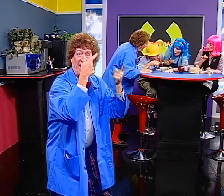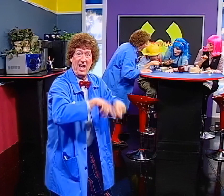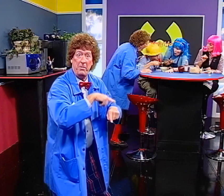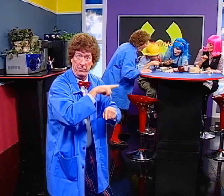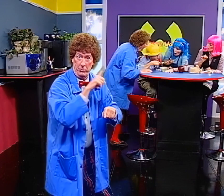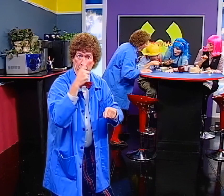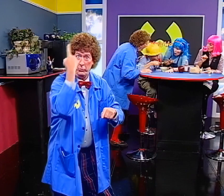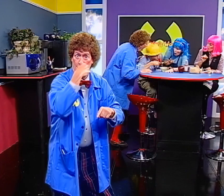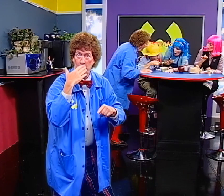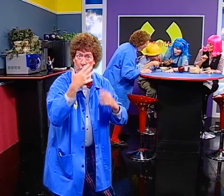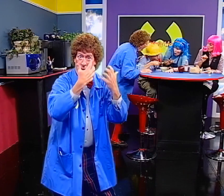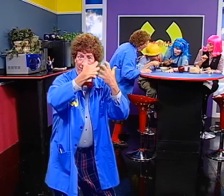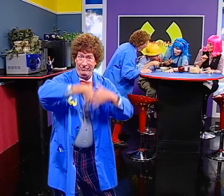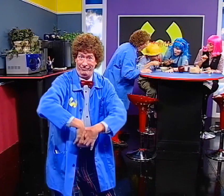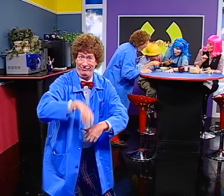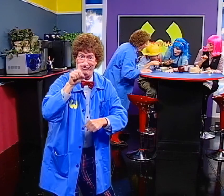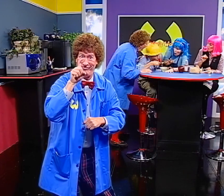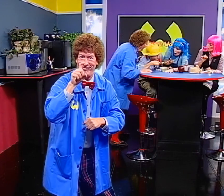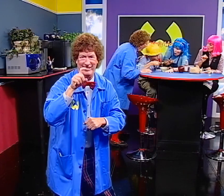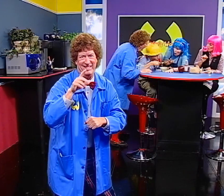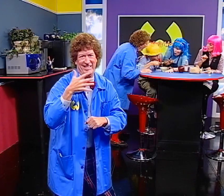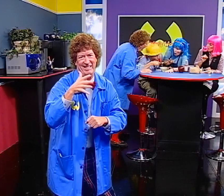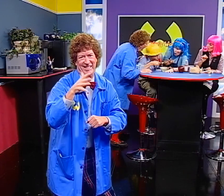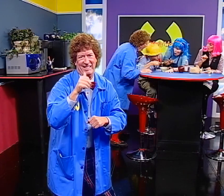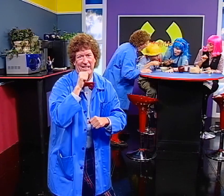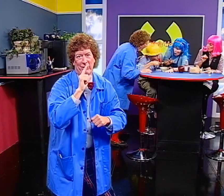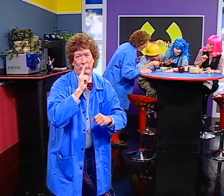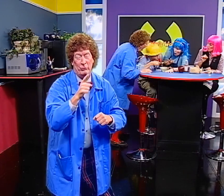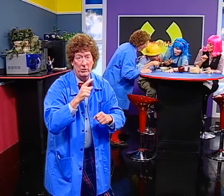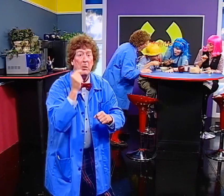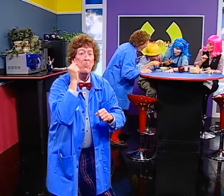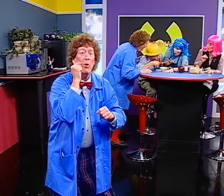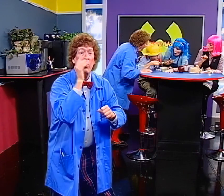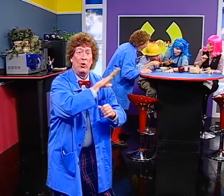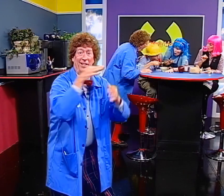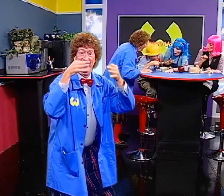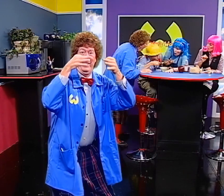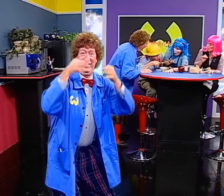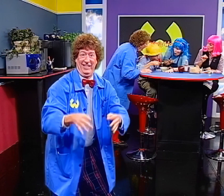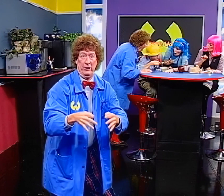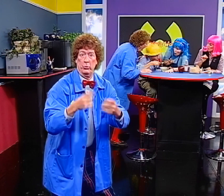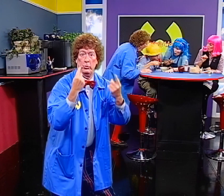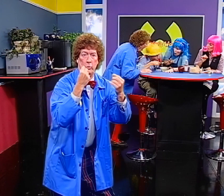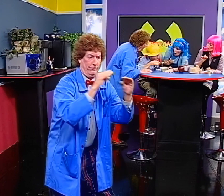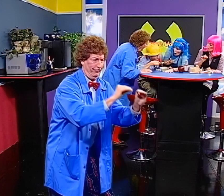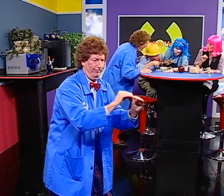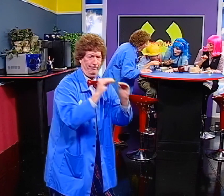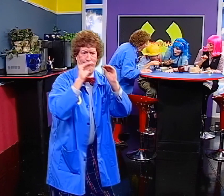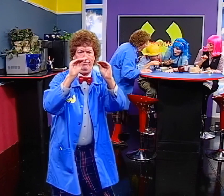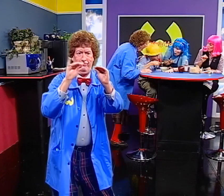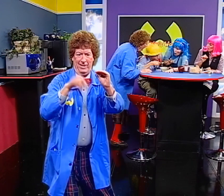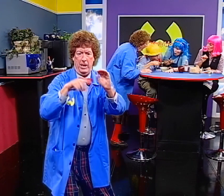THAT DIDN'T WORK OUT TOO WELL, DID IT? PAULA DECIDED TO PUT THE EXPERIMENT